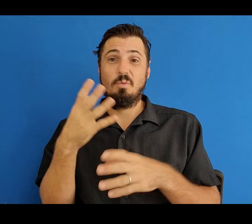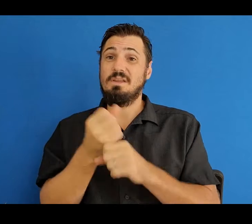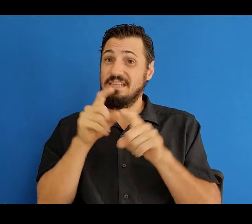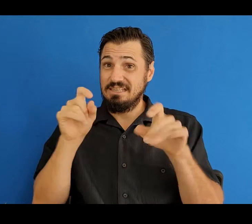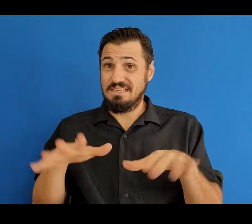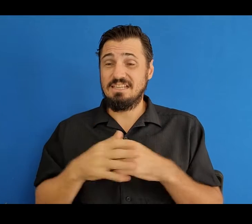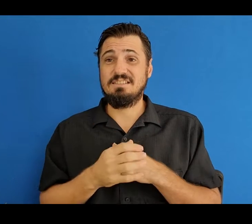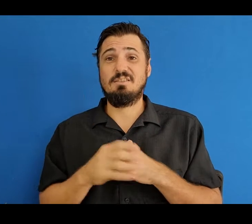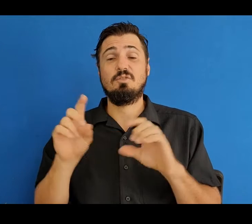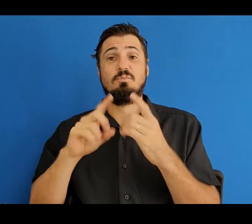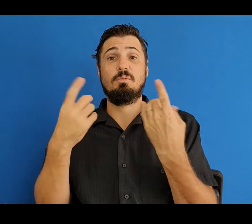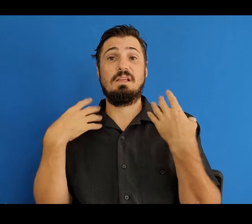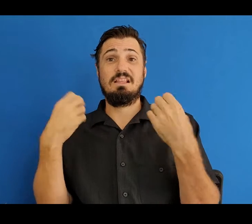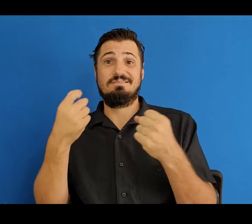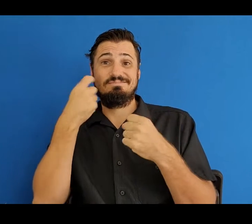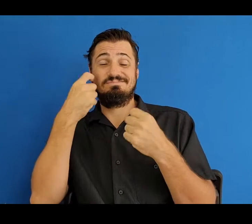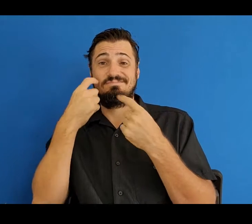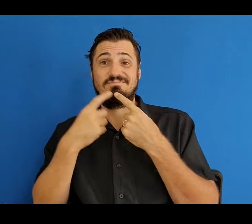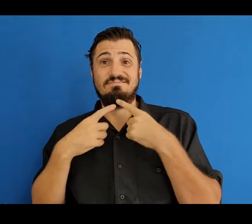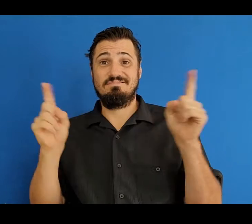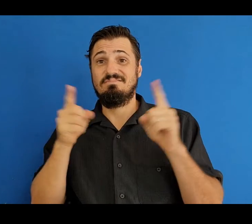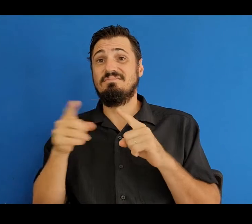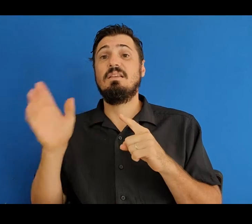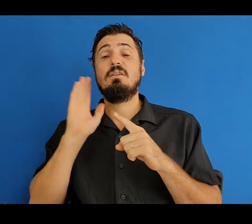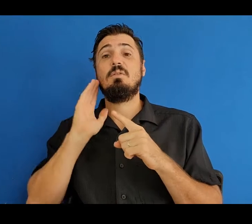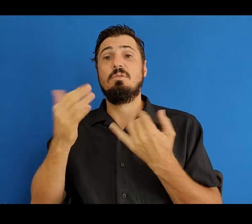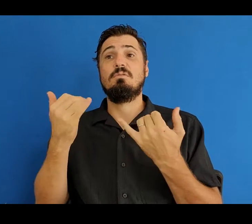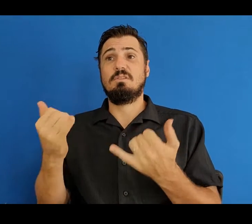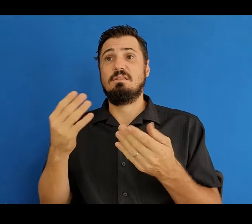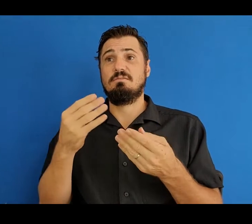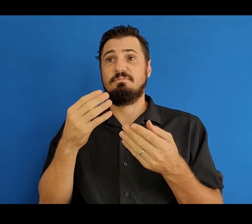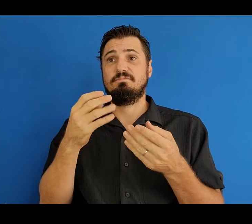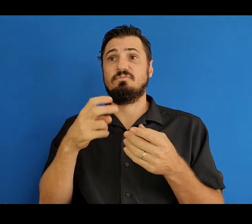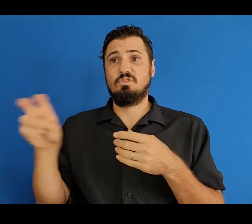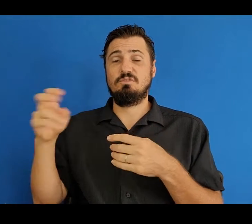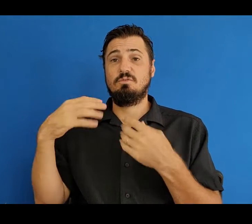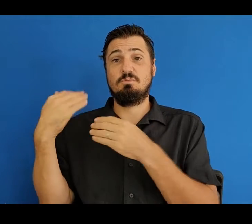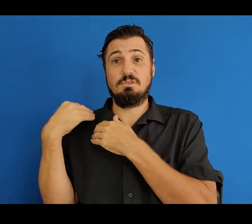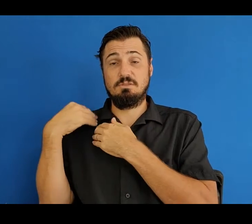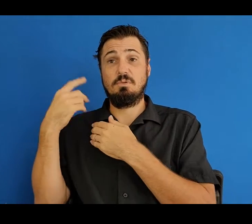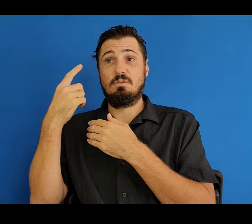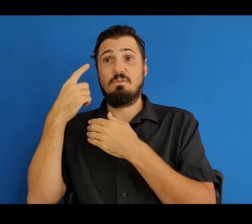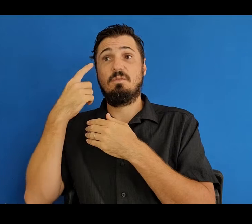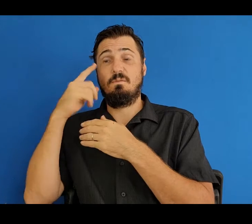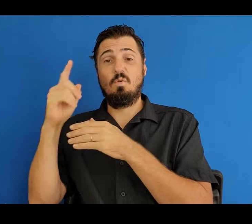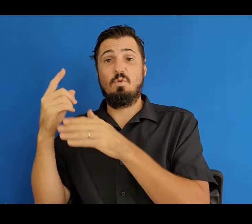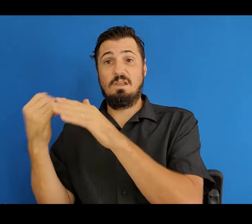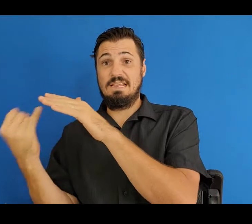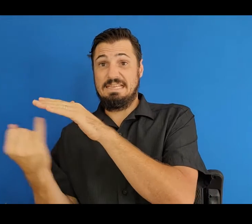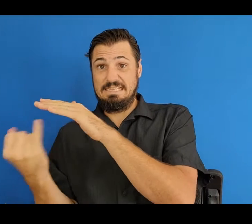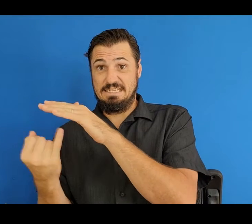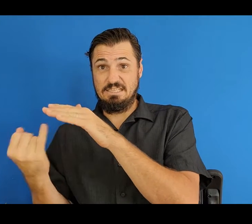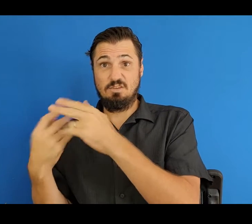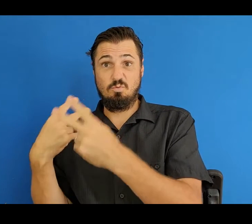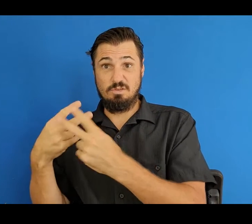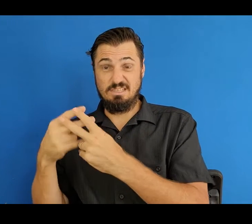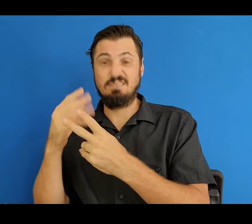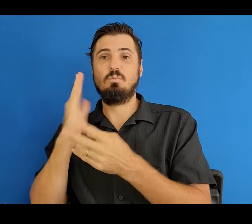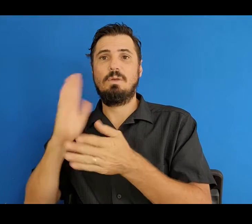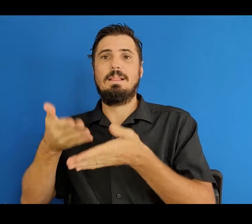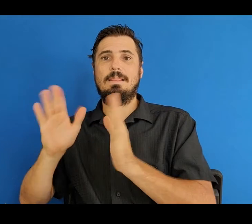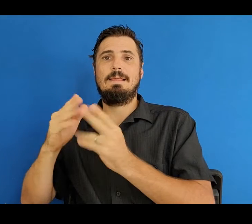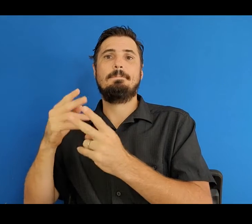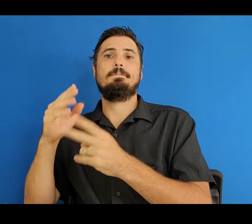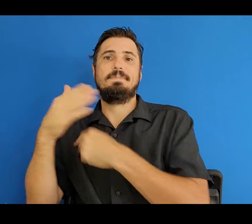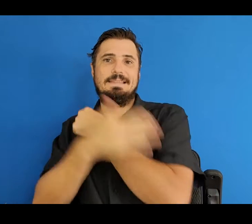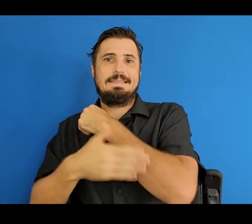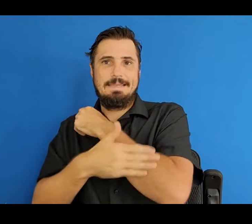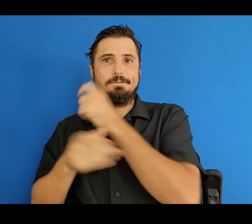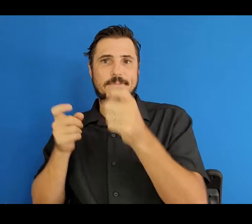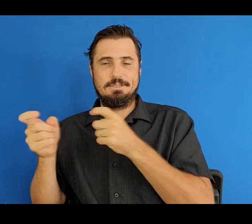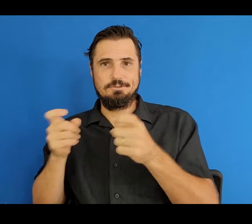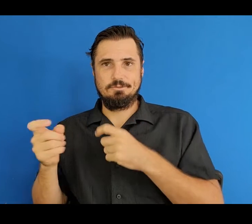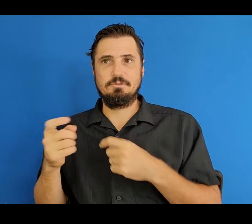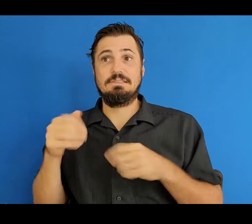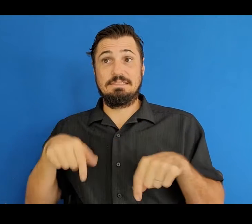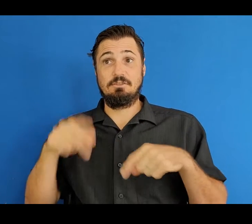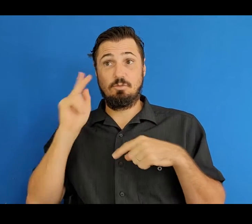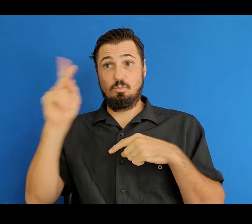The Department of Health recently announced they will transfer responsibility for the operation of isolation/quarantine facilities to the counties. On Kauai, we will continue to provide isolation and